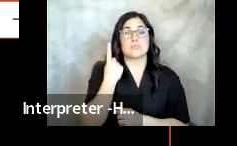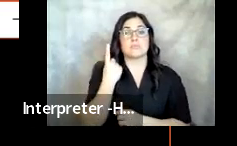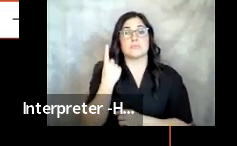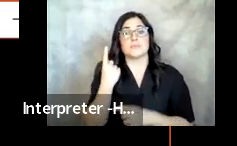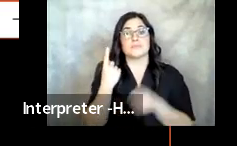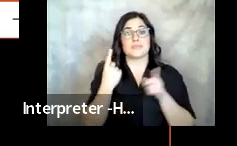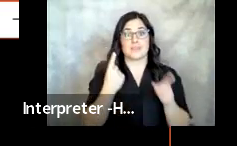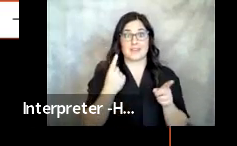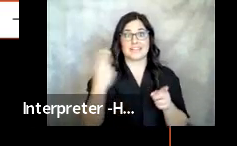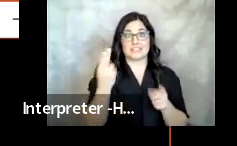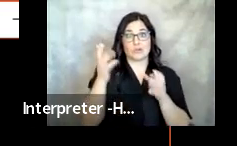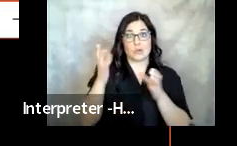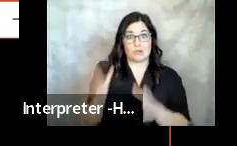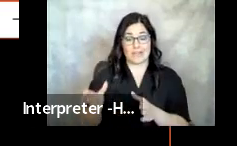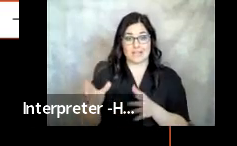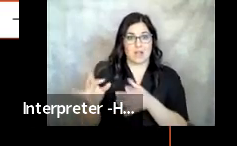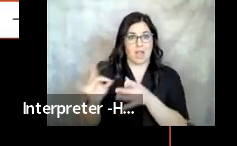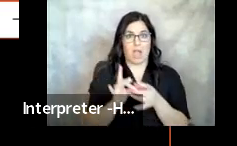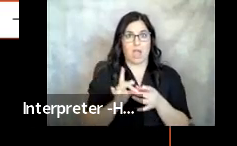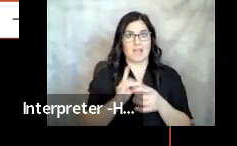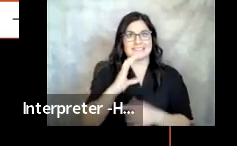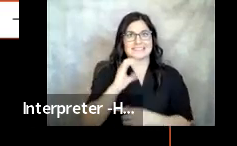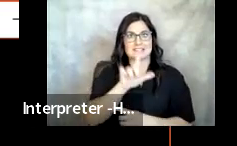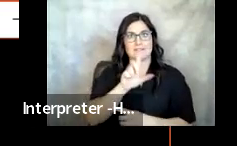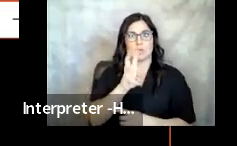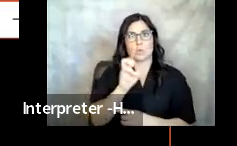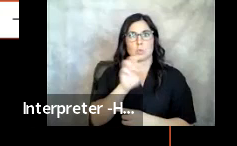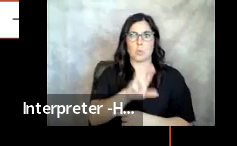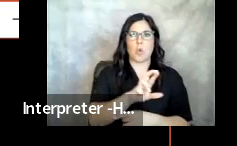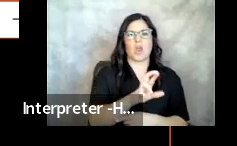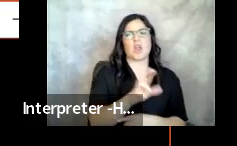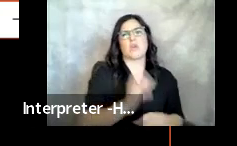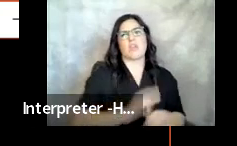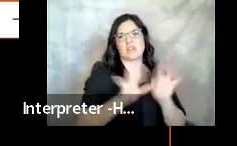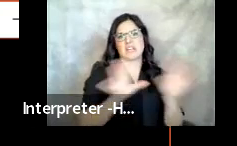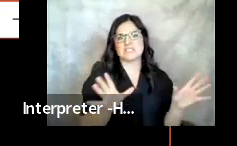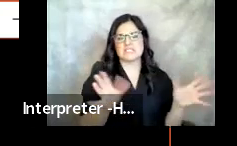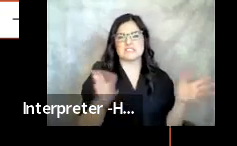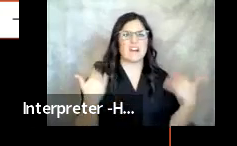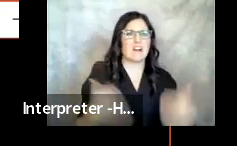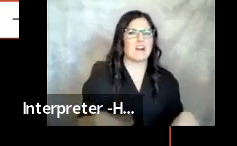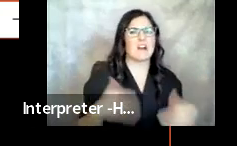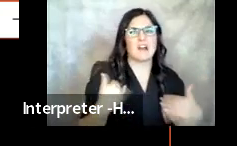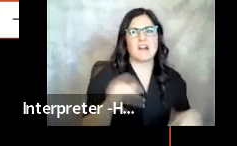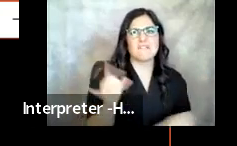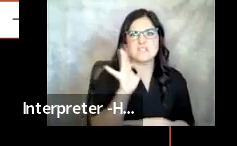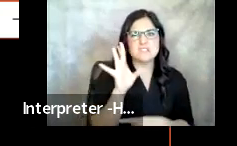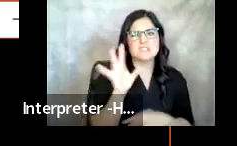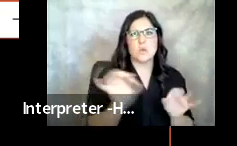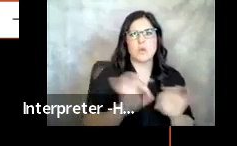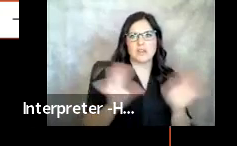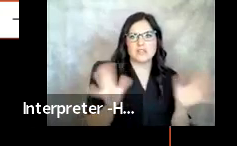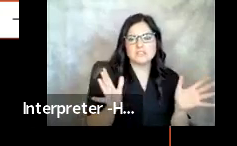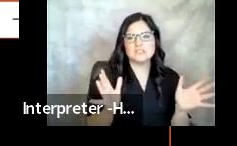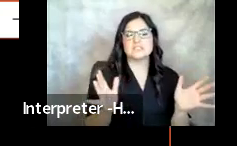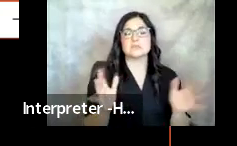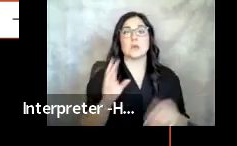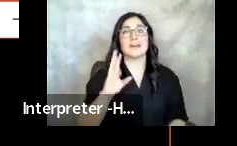Historians talked about the civil war. As a lost cause, a lost cause that is that it was this noble.